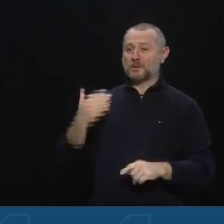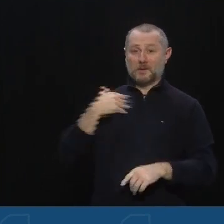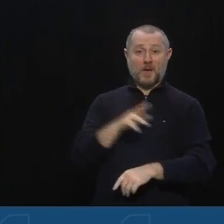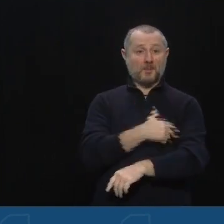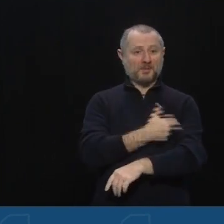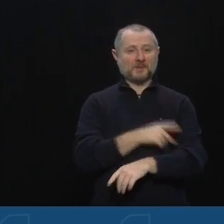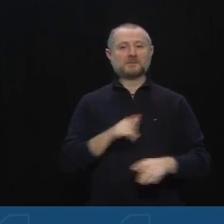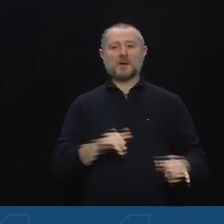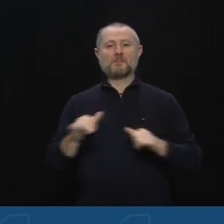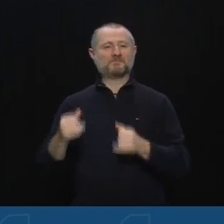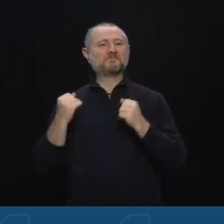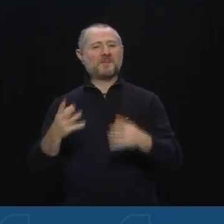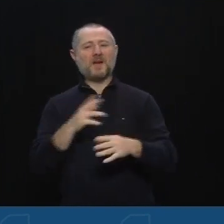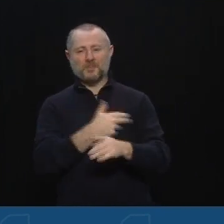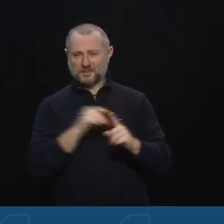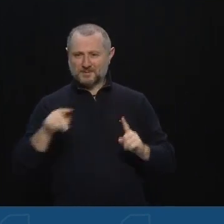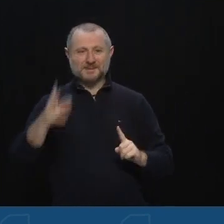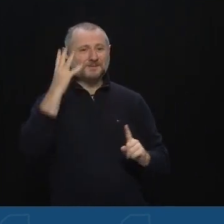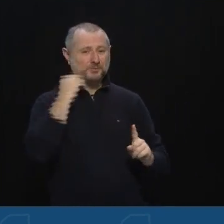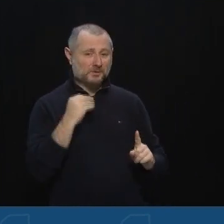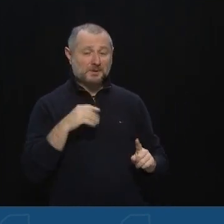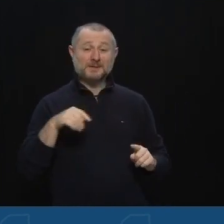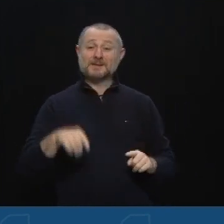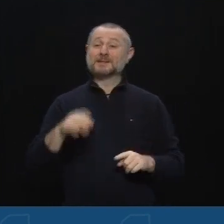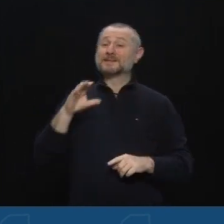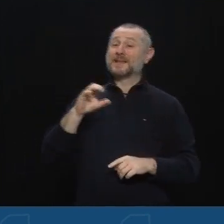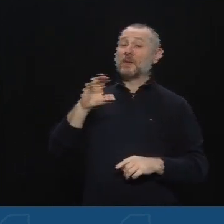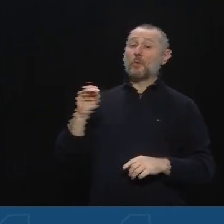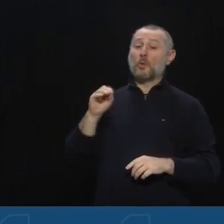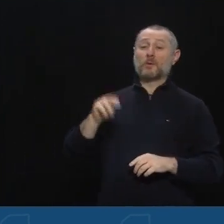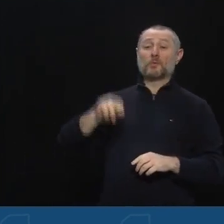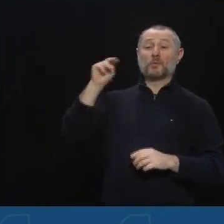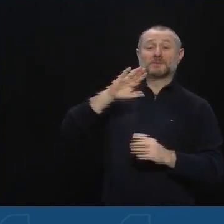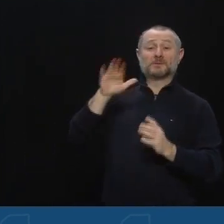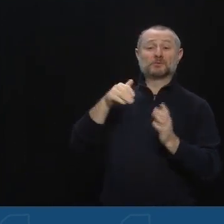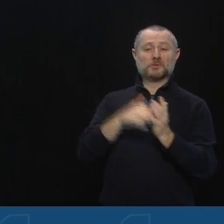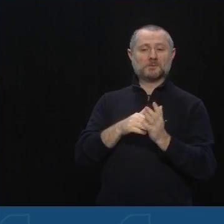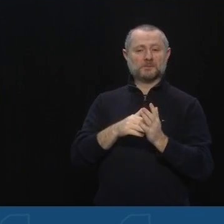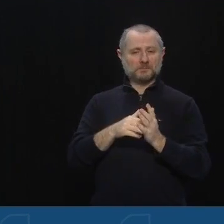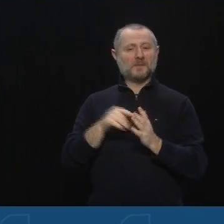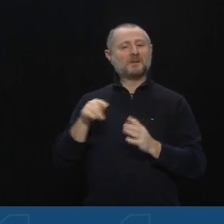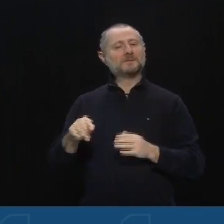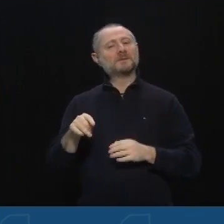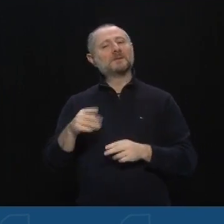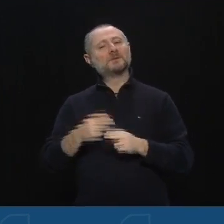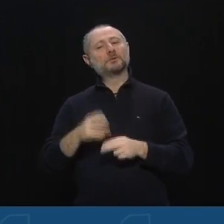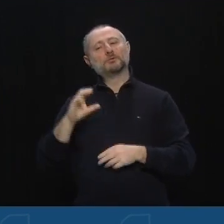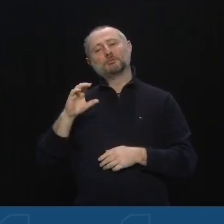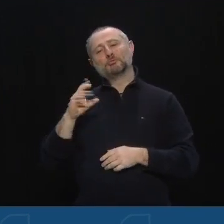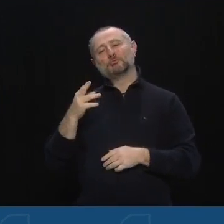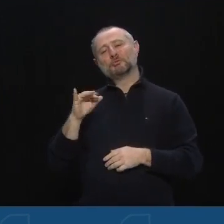TO TALK ABOUT WHAT WE'VE GONE THROUGH AT THIS HOSPITAL, AS WE